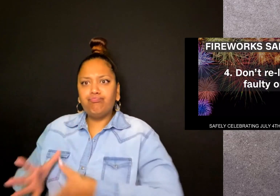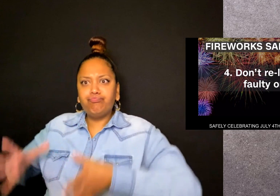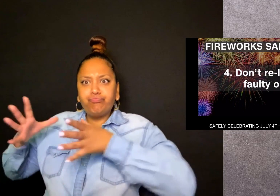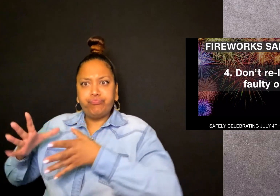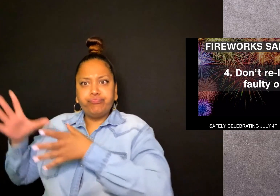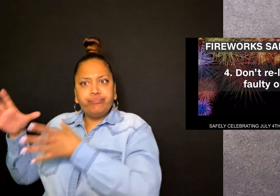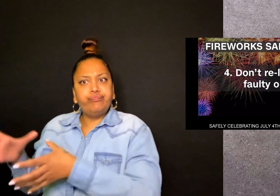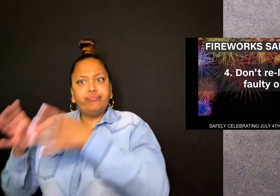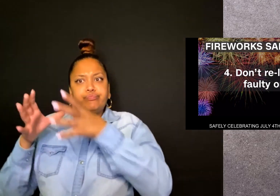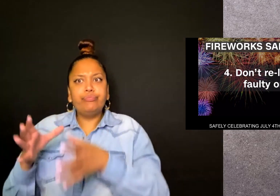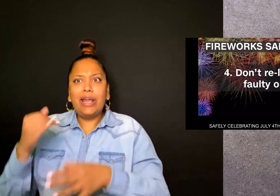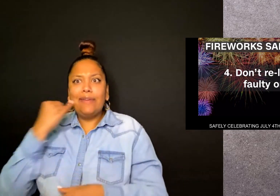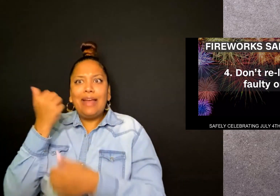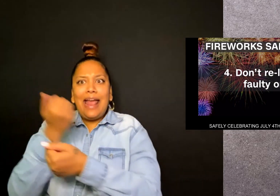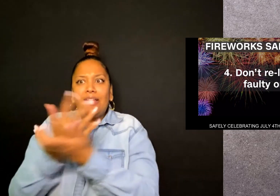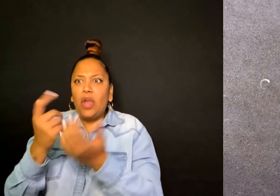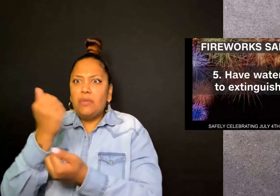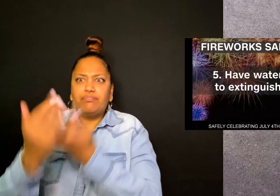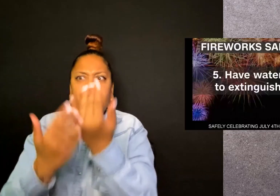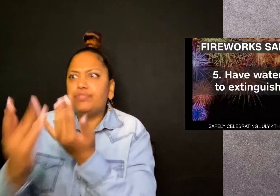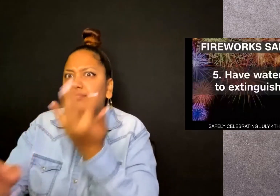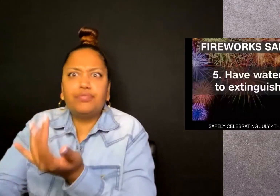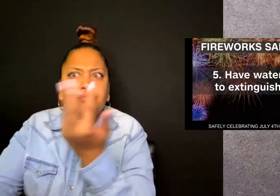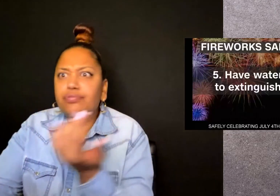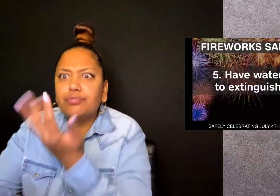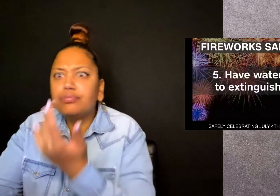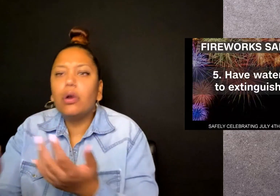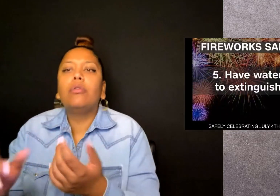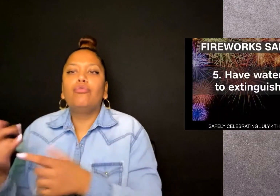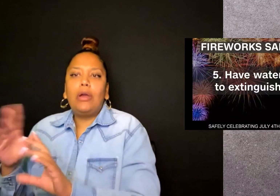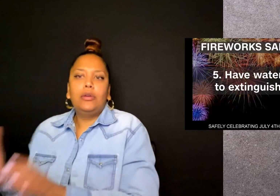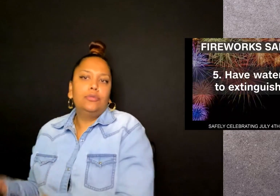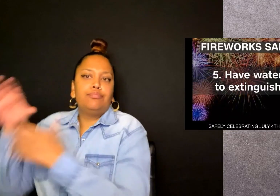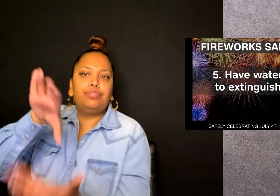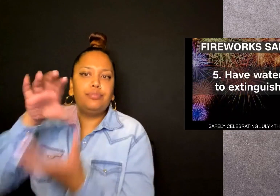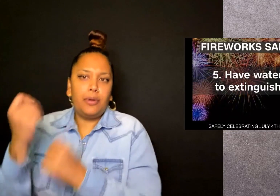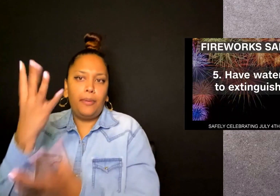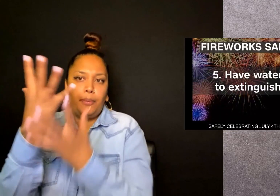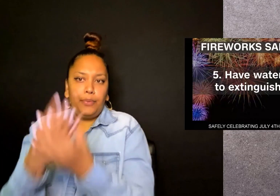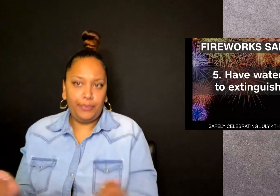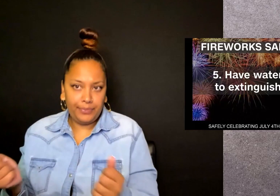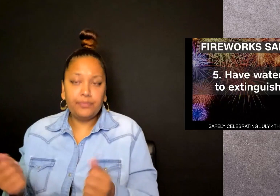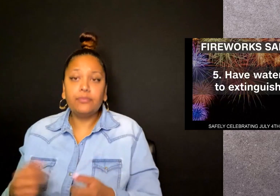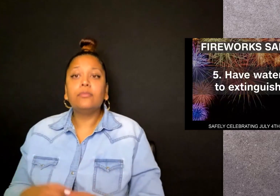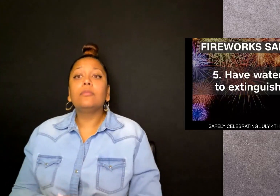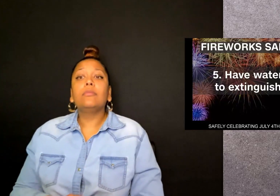keep water handy to put out any flames